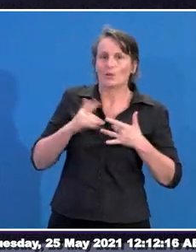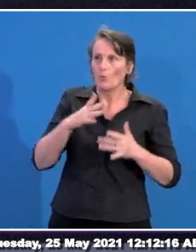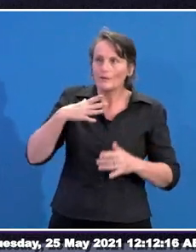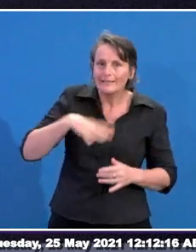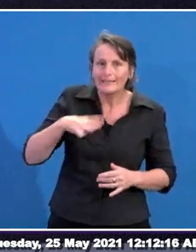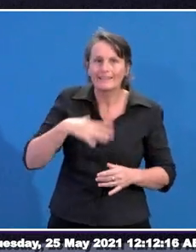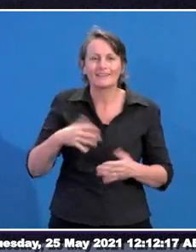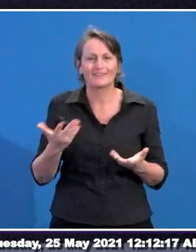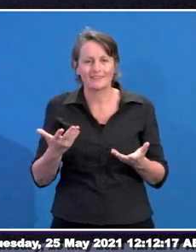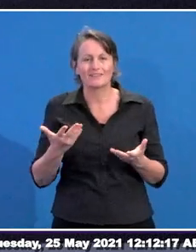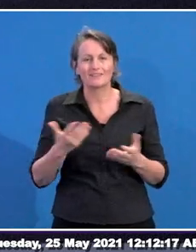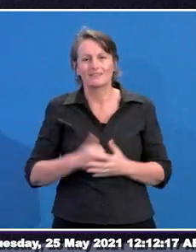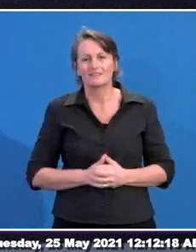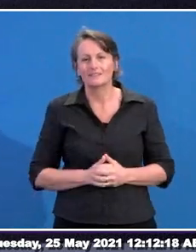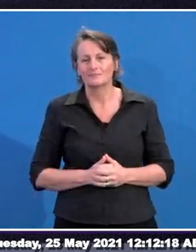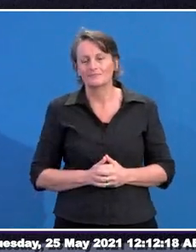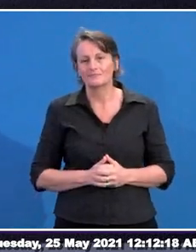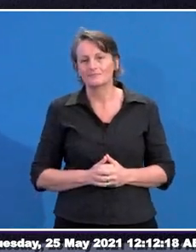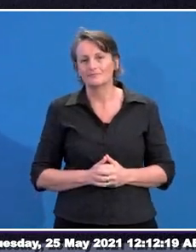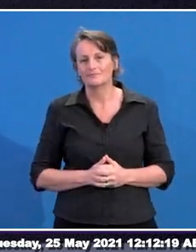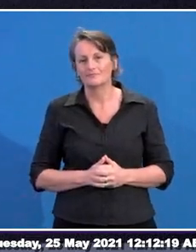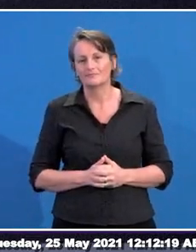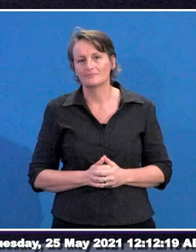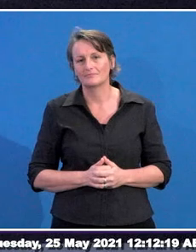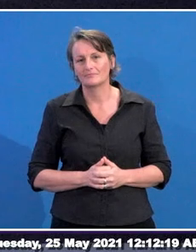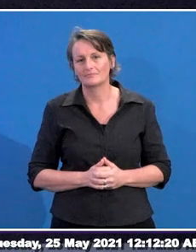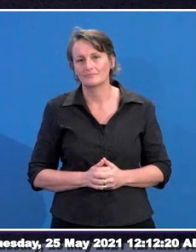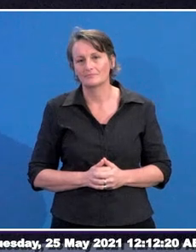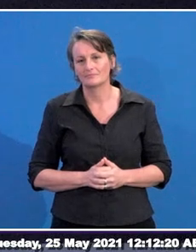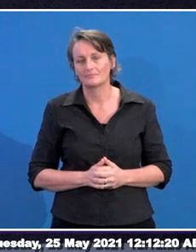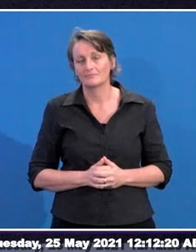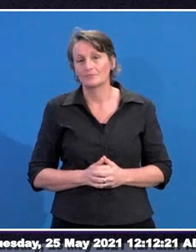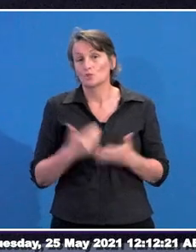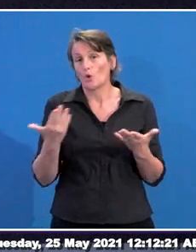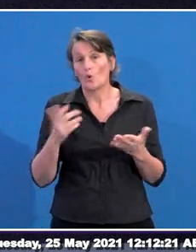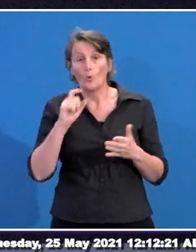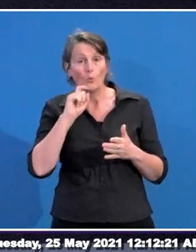so, you know, we usually give him several options